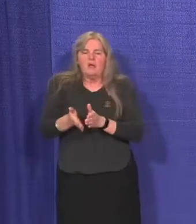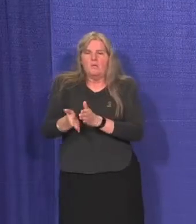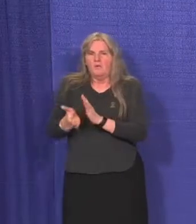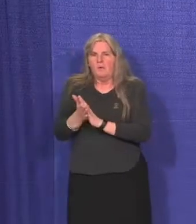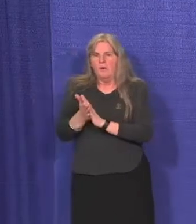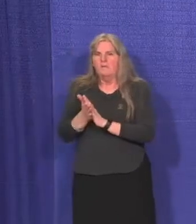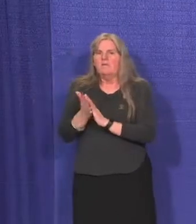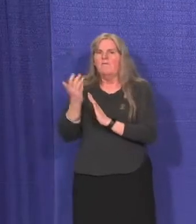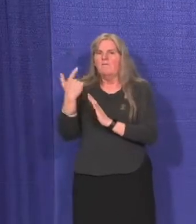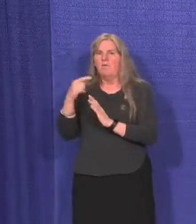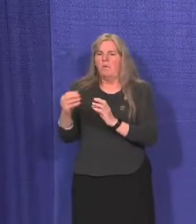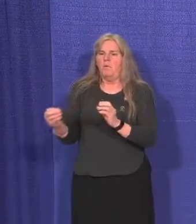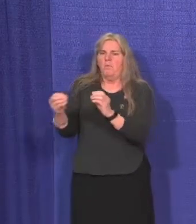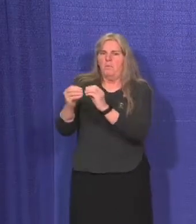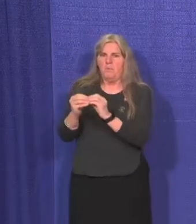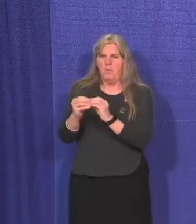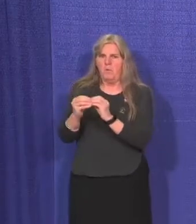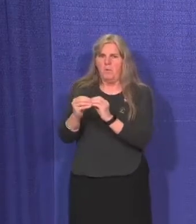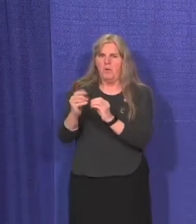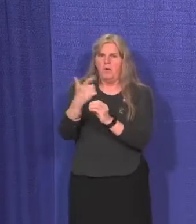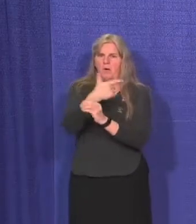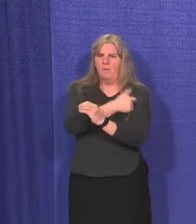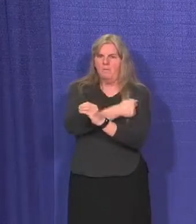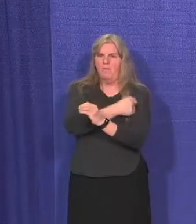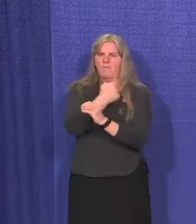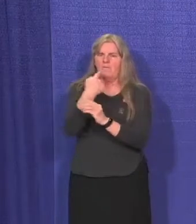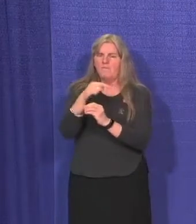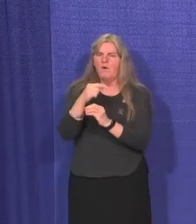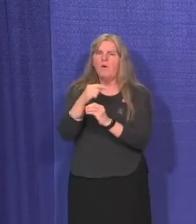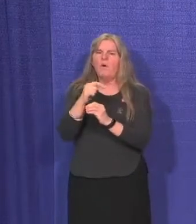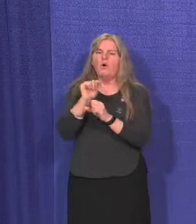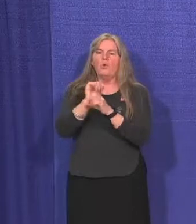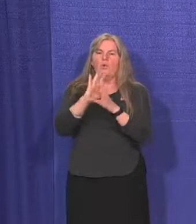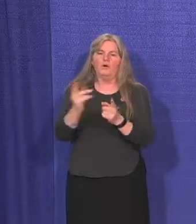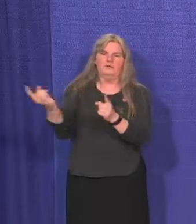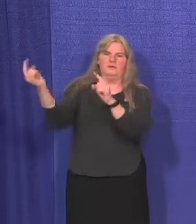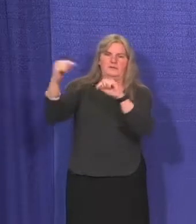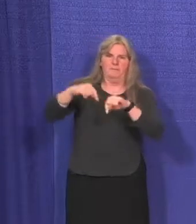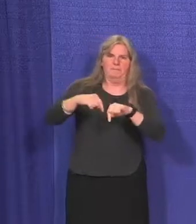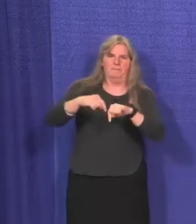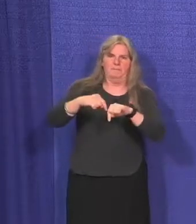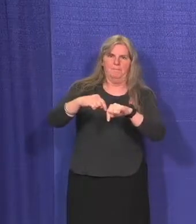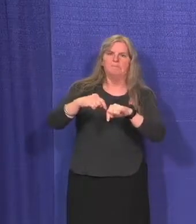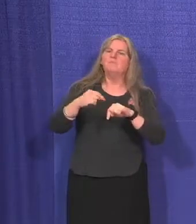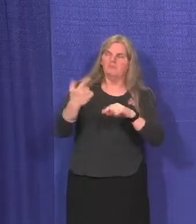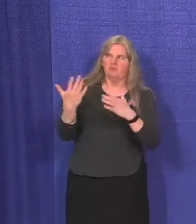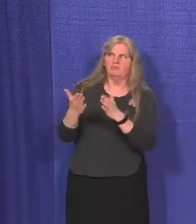and the April allotment and it has not affected our estimates